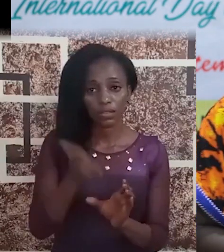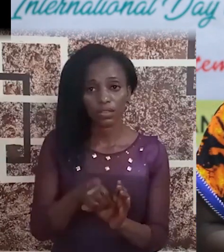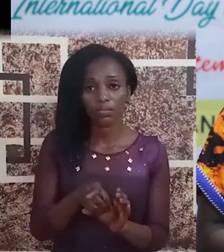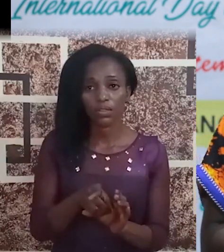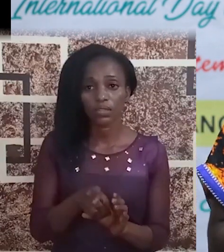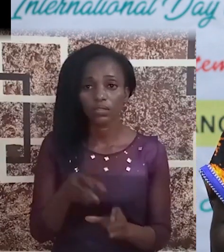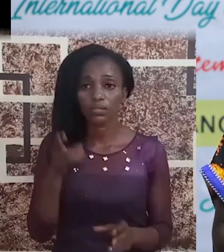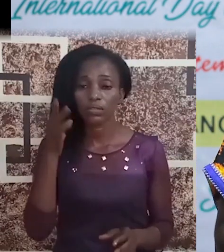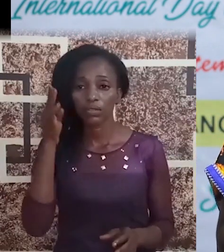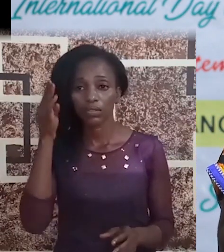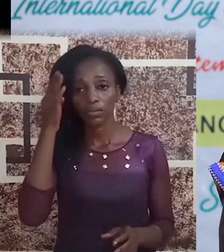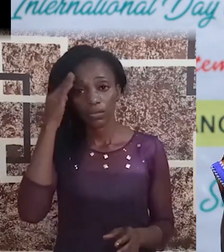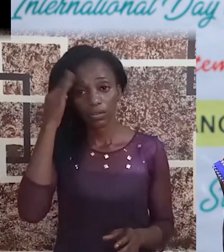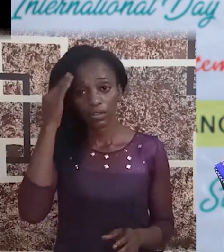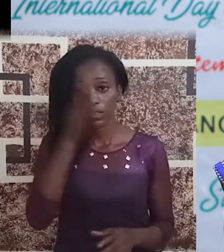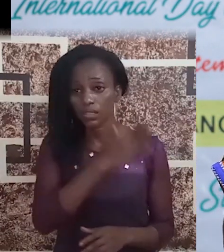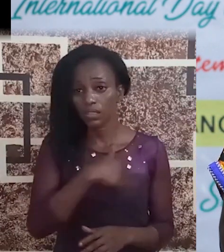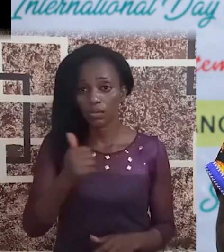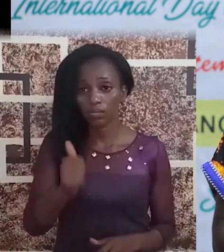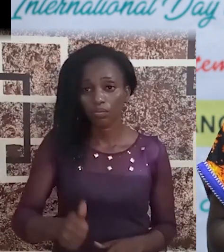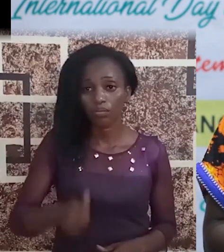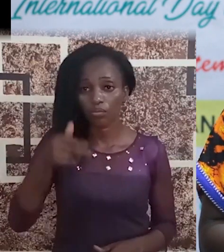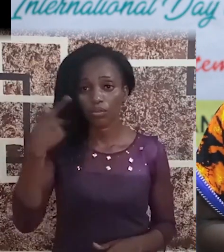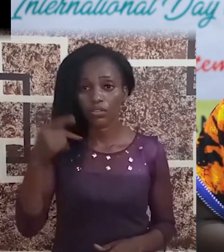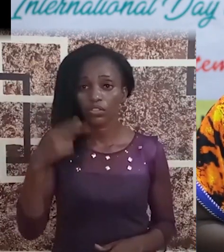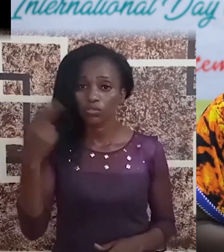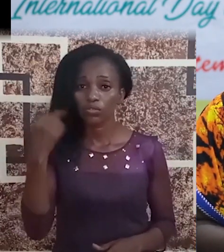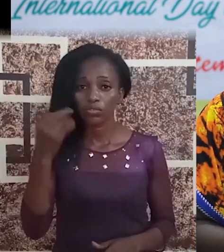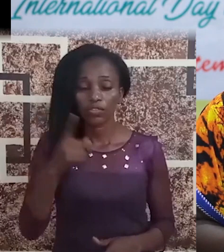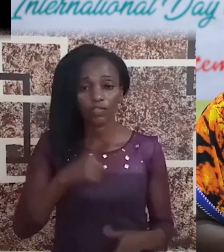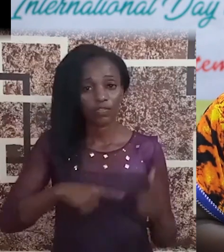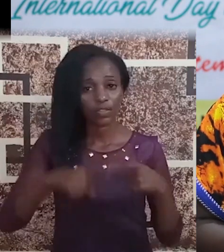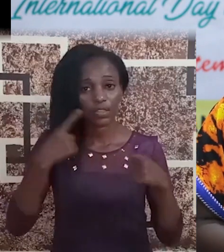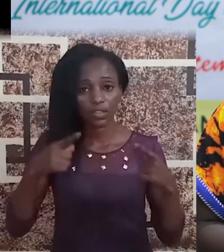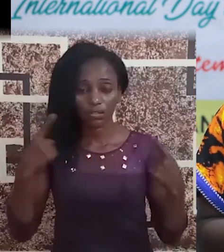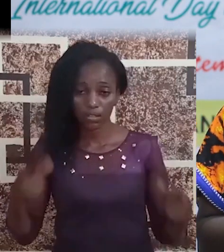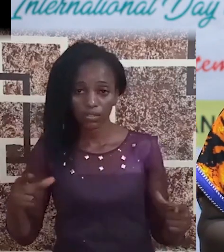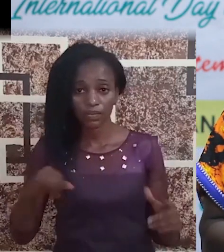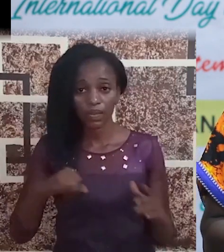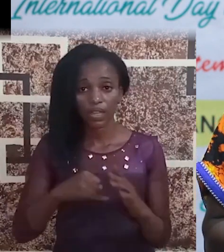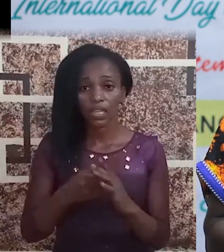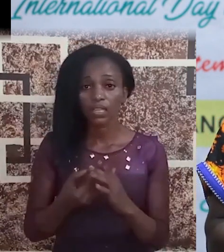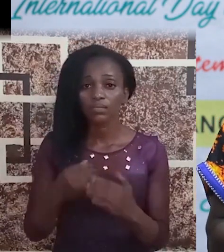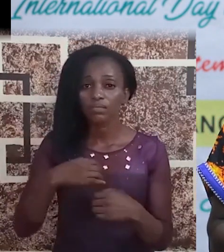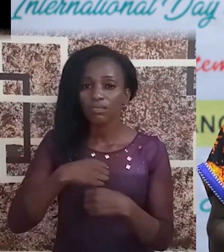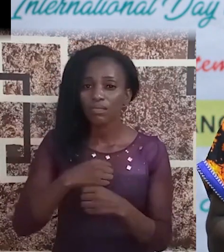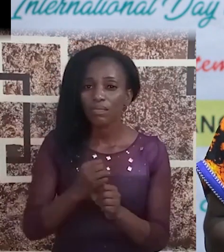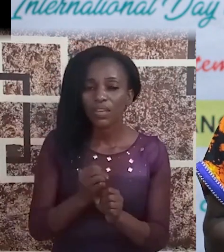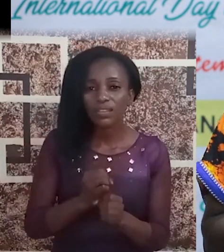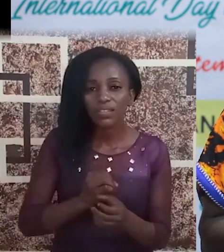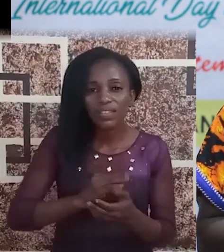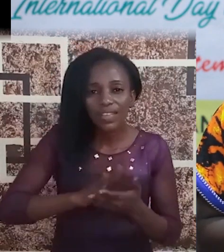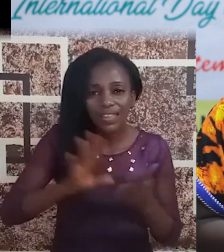It makes clear that Sign Languages are equal in status to spoken languages and obligates